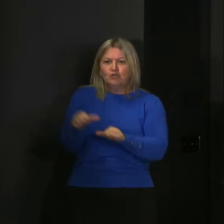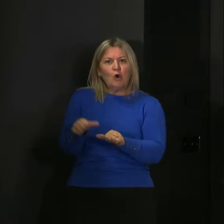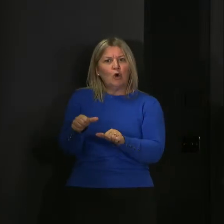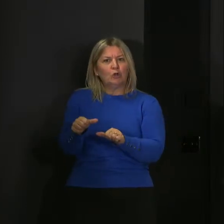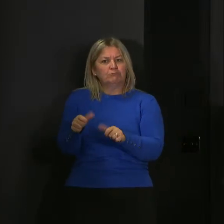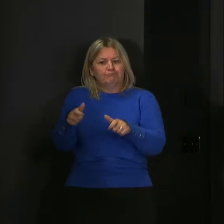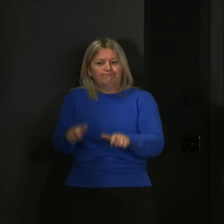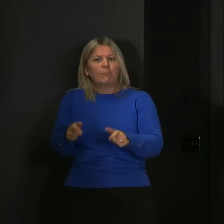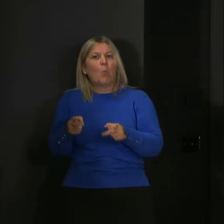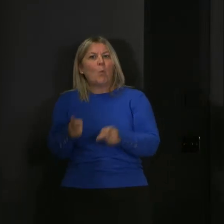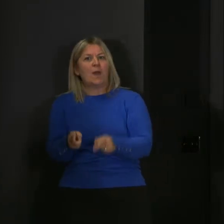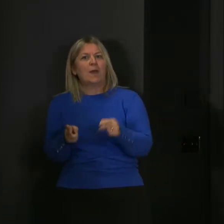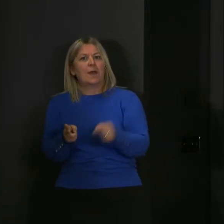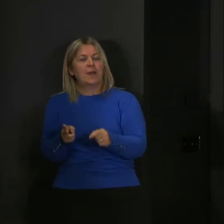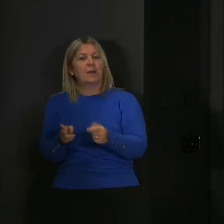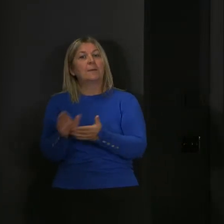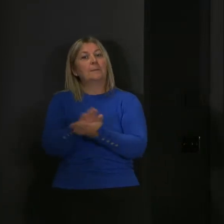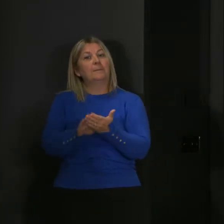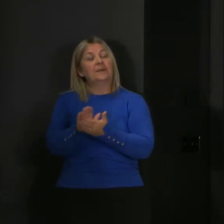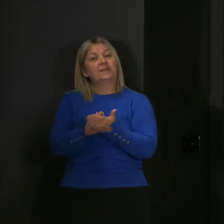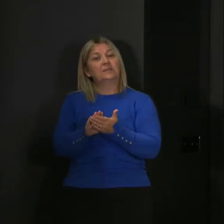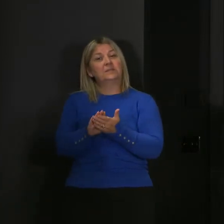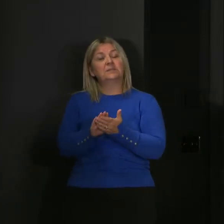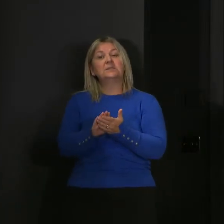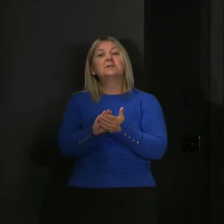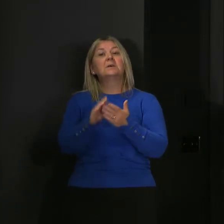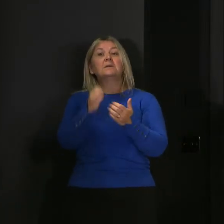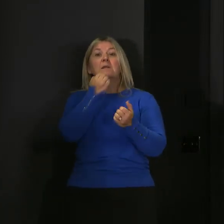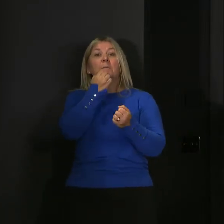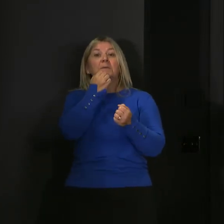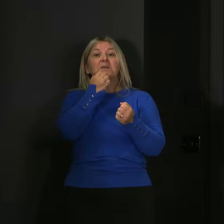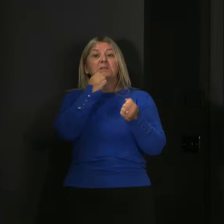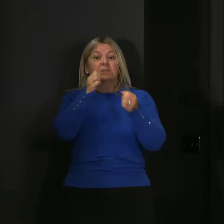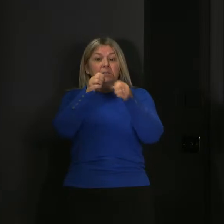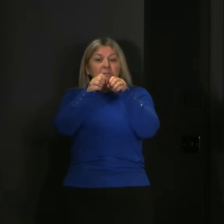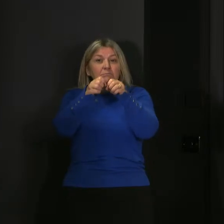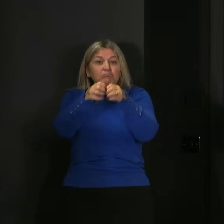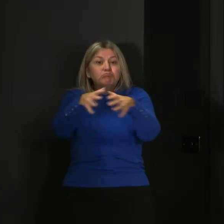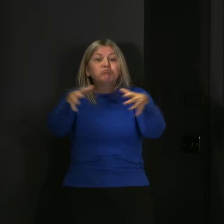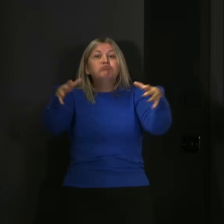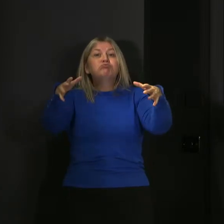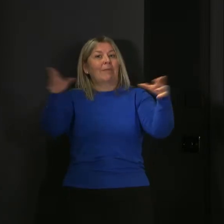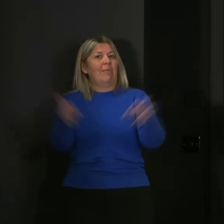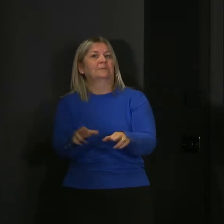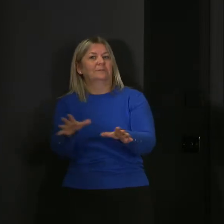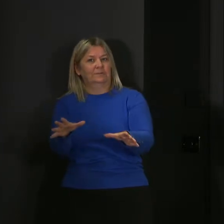is that you both get a reduction in the rate of growth of cases, but also just as importantly